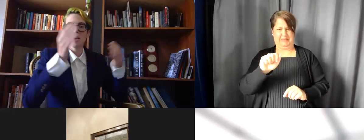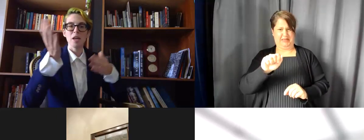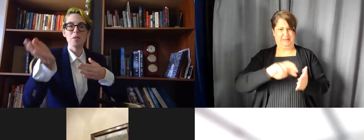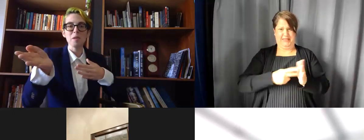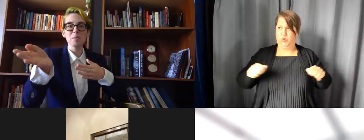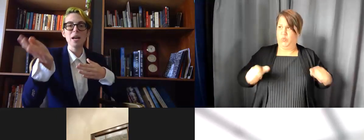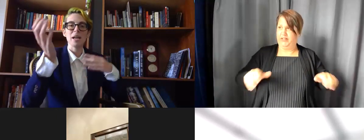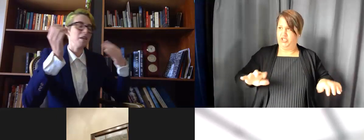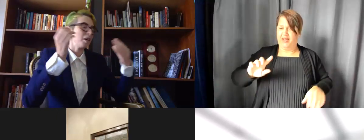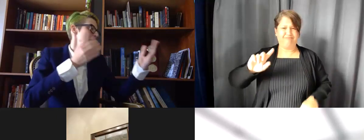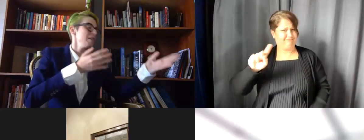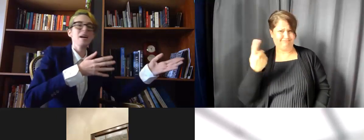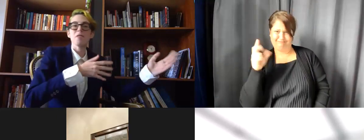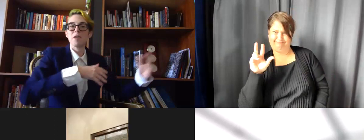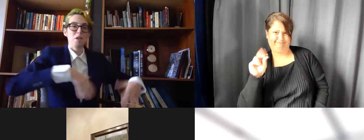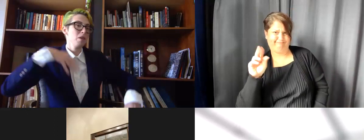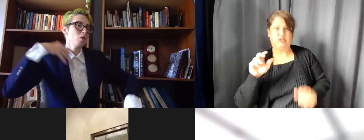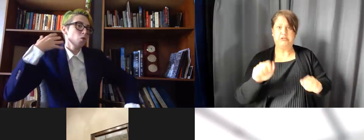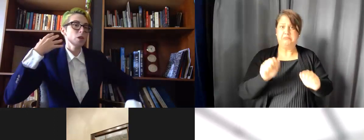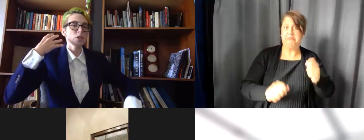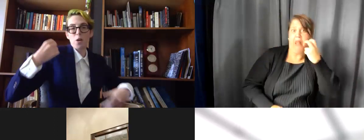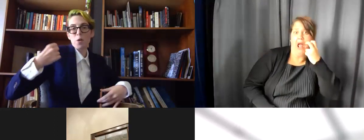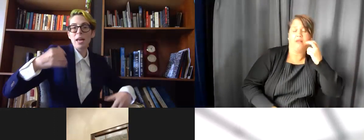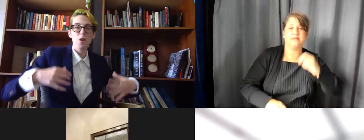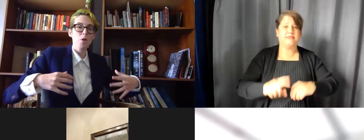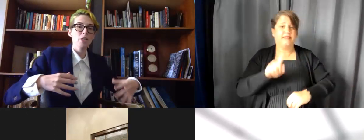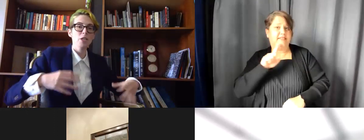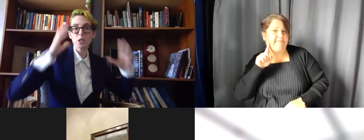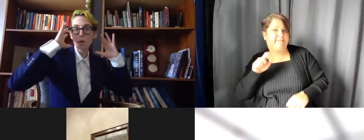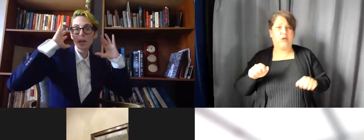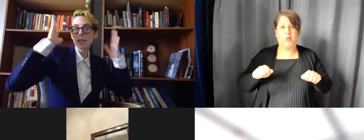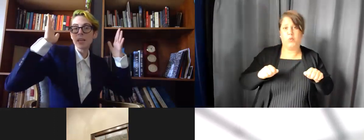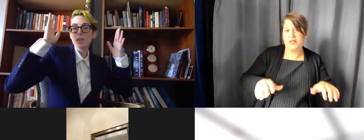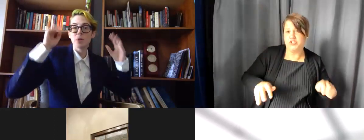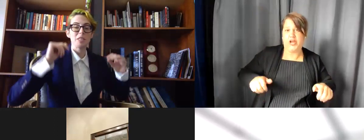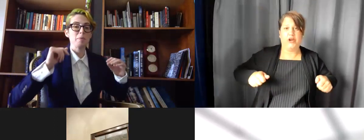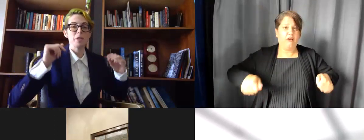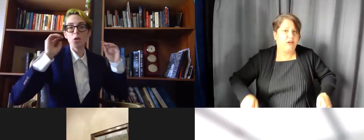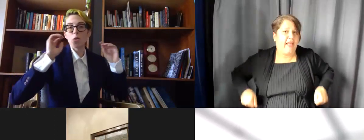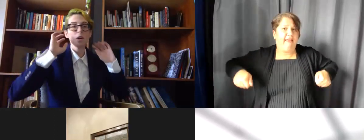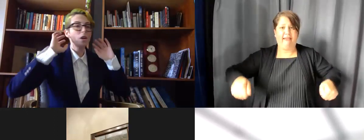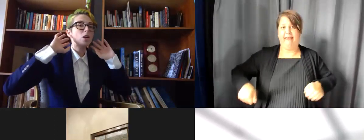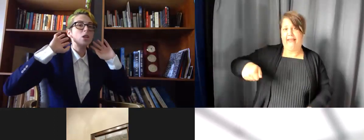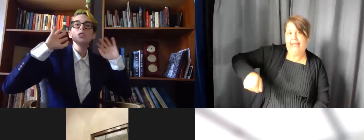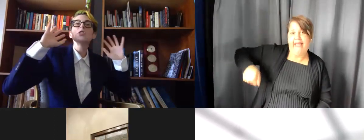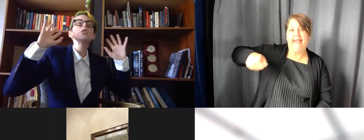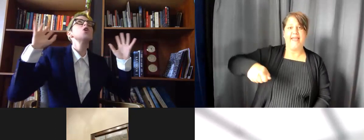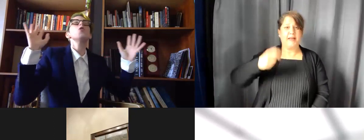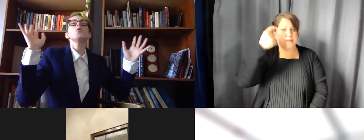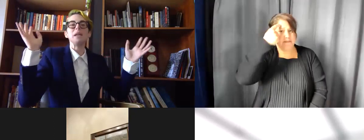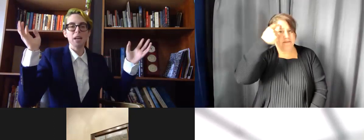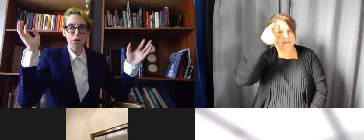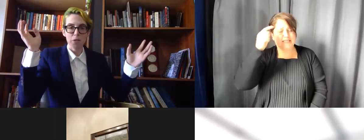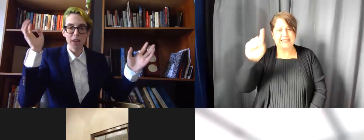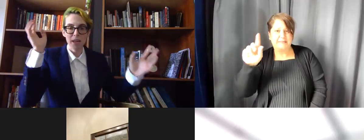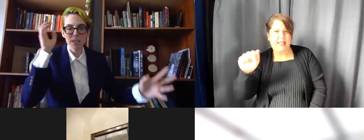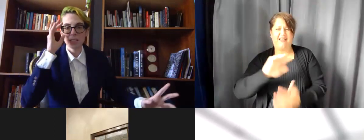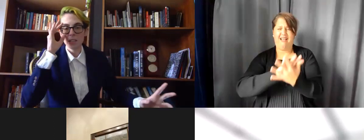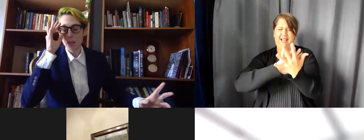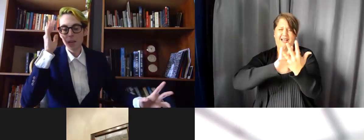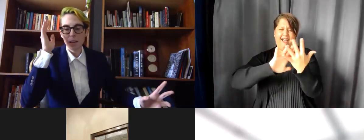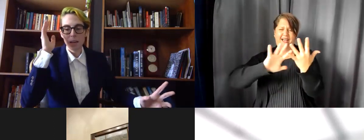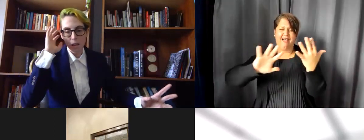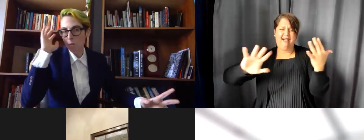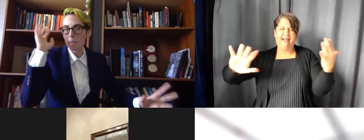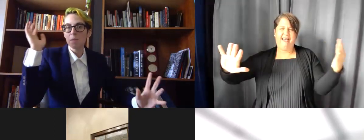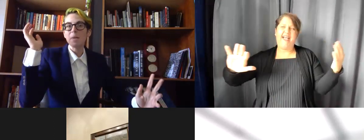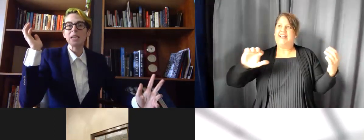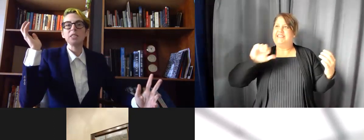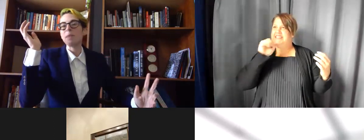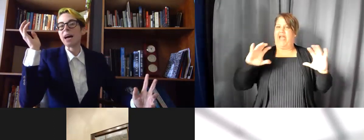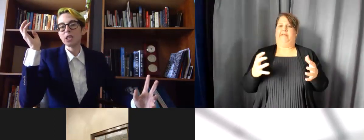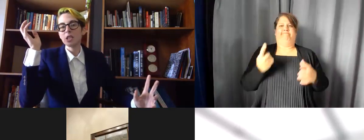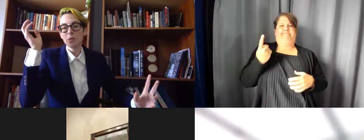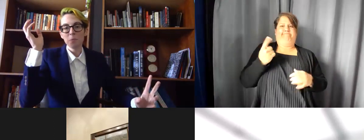Farrah Garland: it can mean blind. It can mean death. It can mean wheelchair or cane, or crutches, or like intellectual disability, or so many other things. it can mean a mix and match.